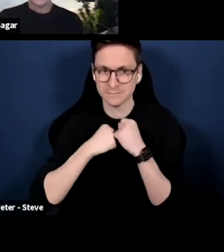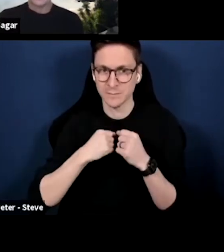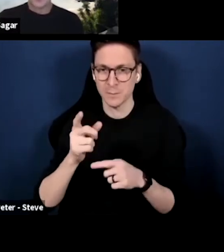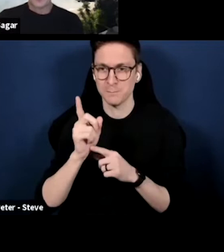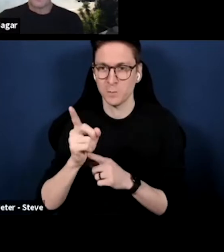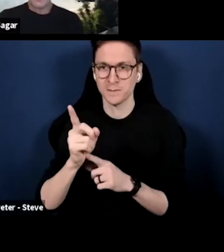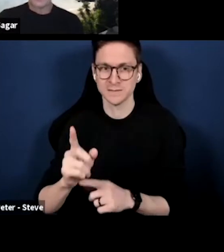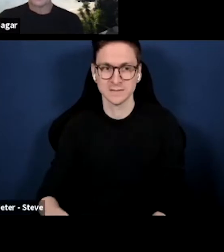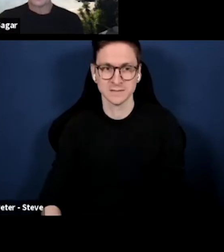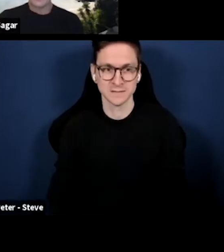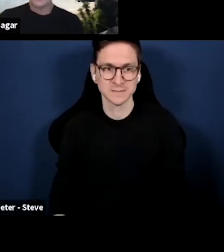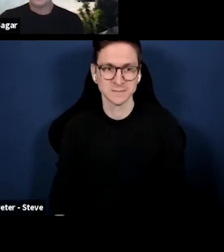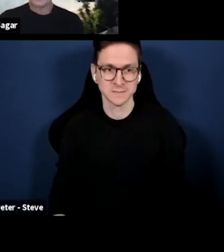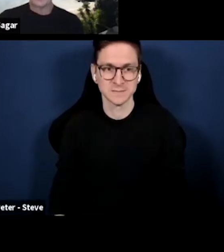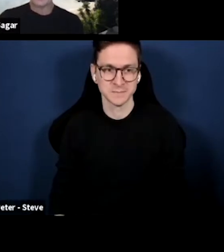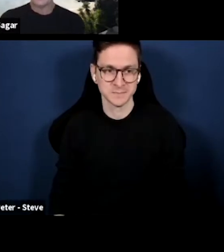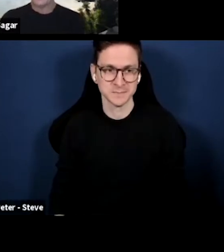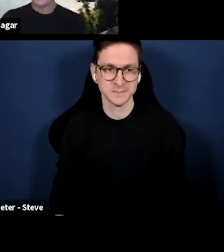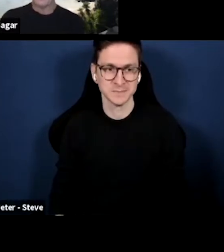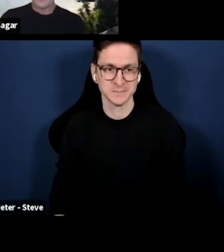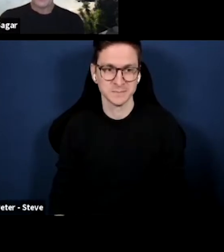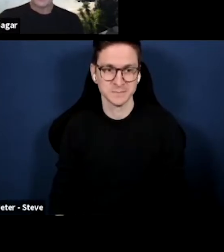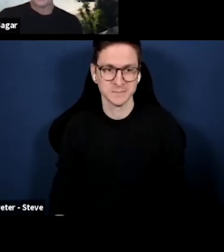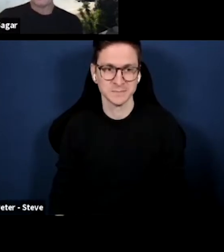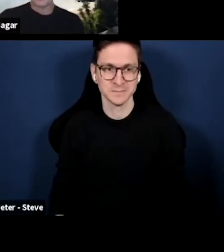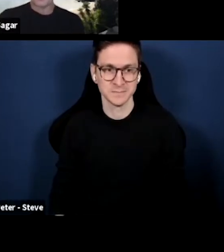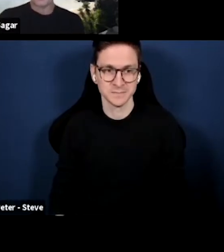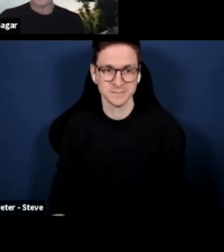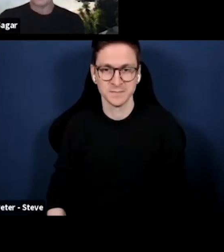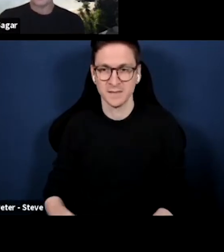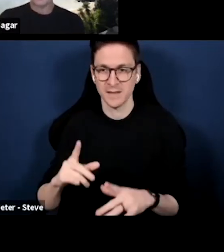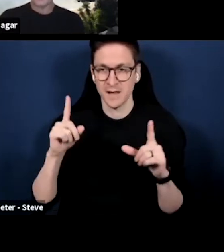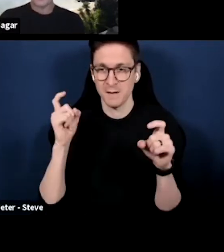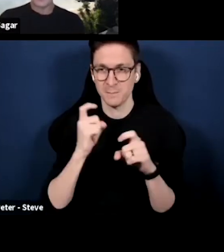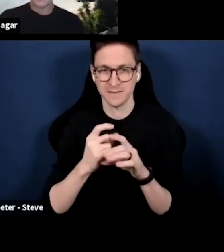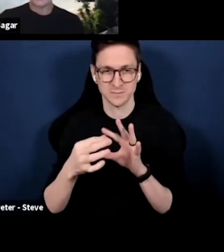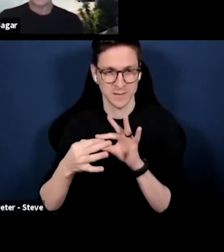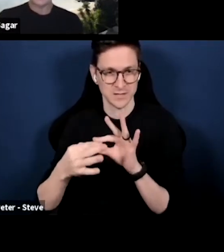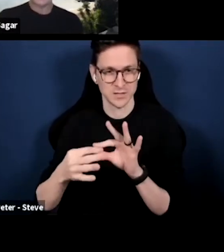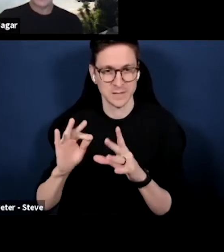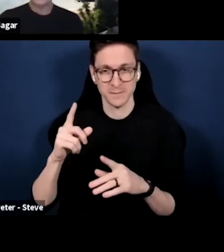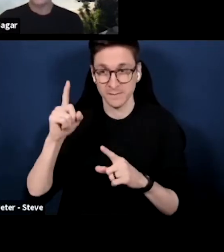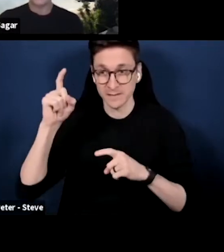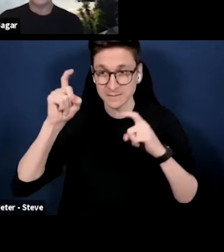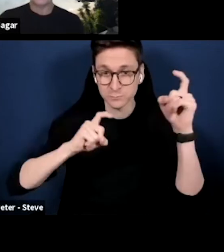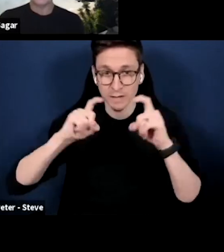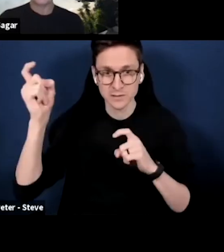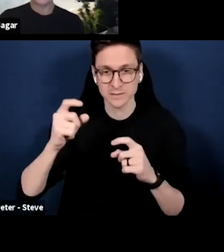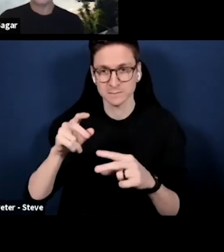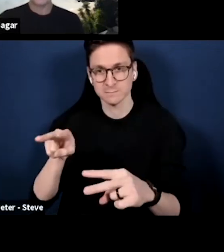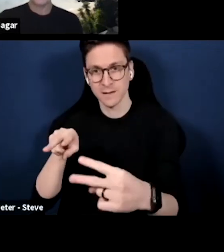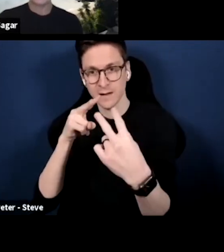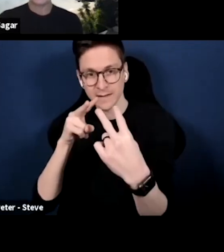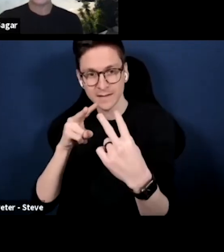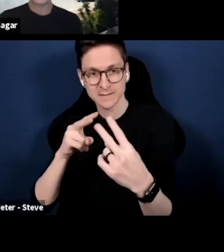the complex interplay of facial expressions eye gaze head movements and vocalizations